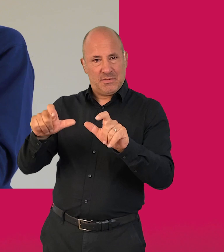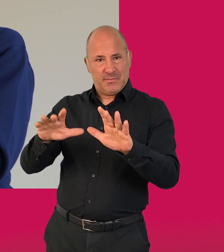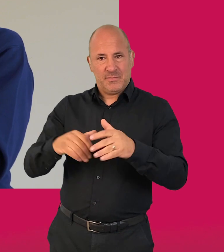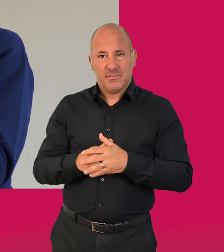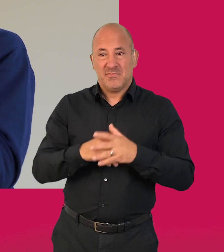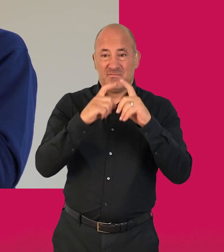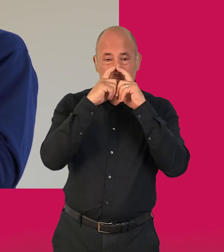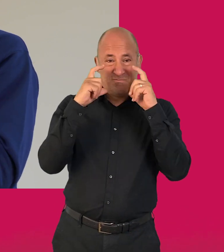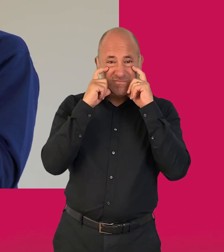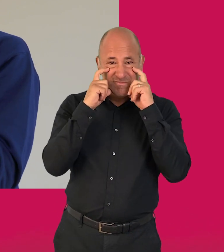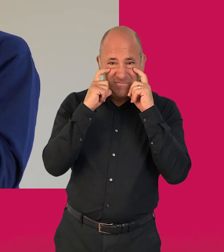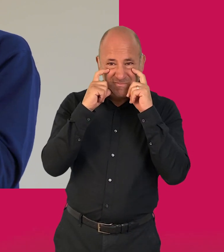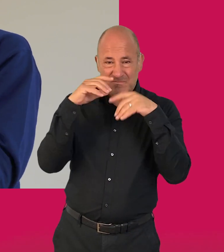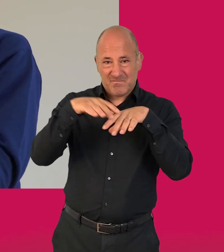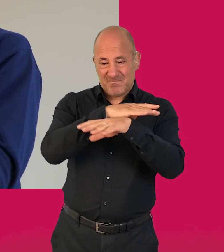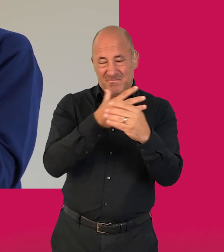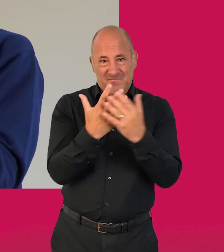Put on a face mask and protective gloves